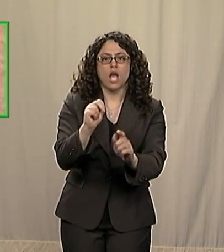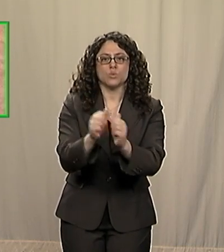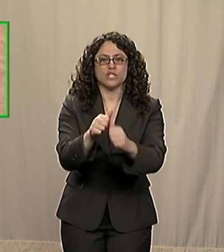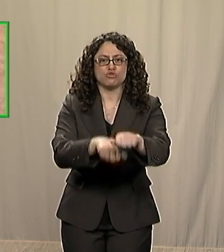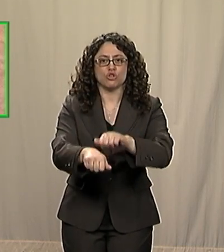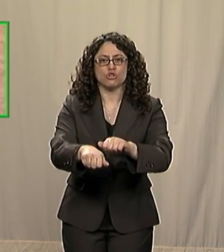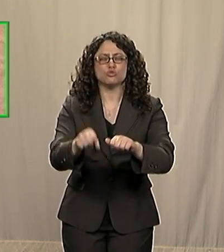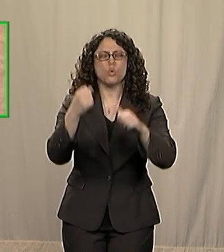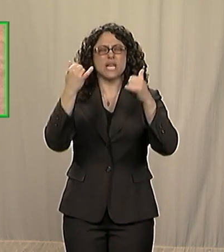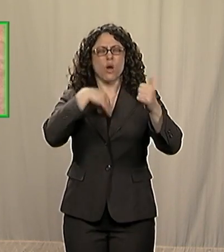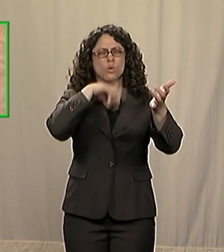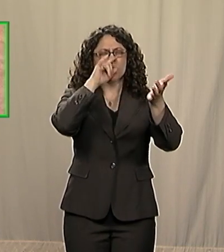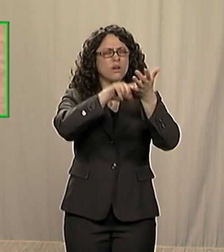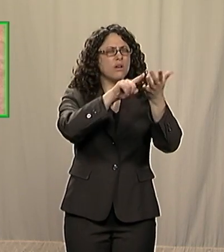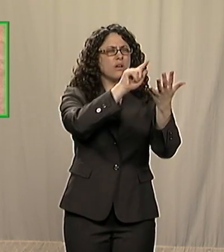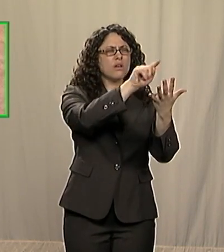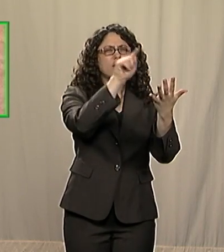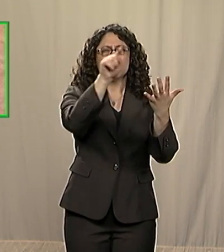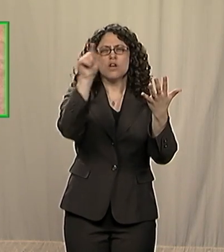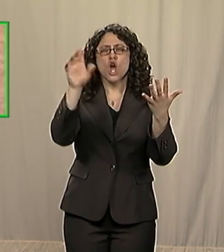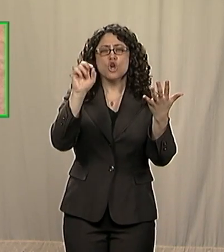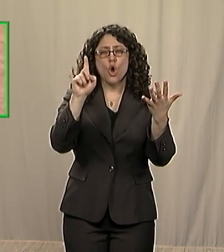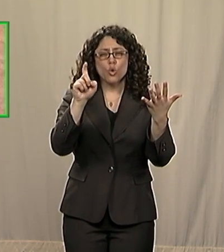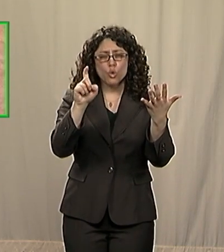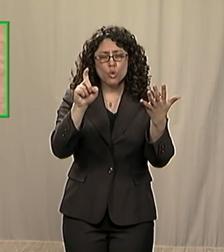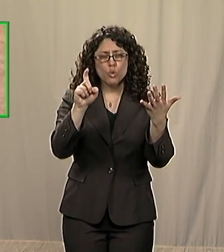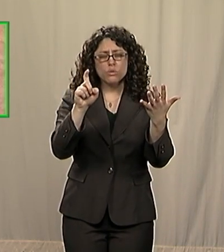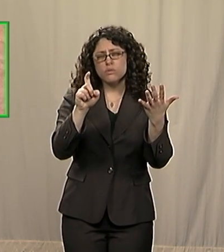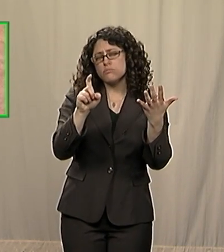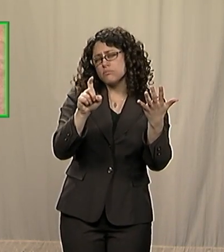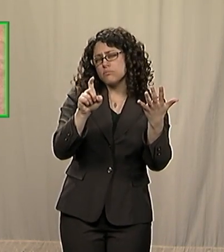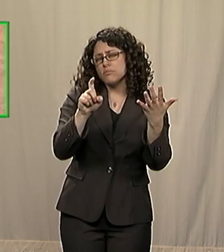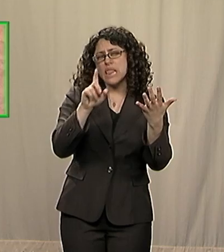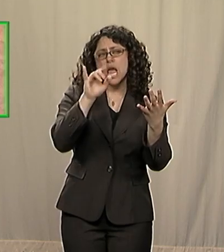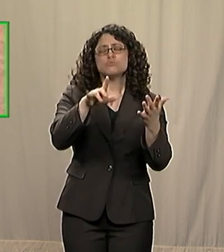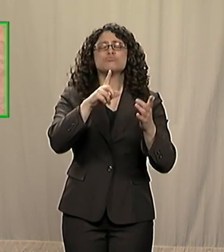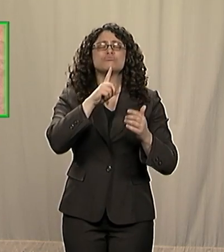of ethics reflective of what real communication is,